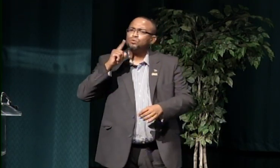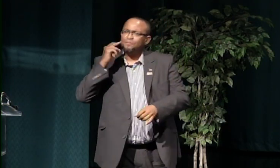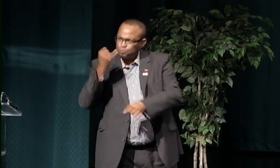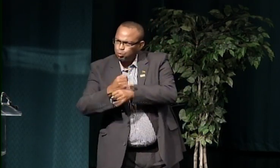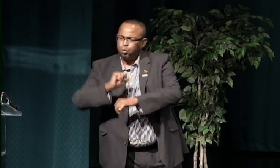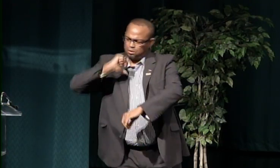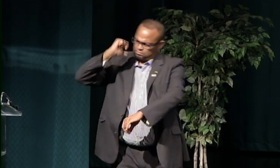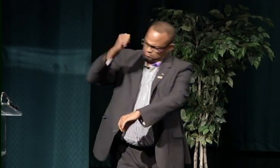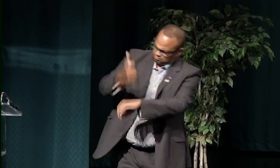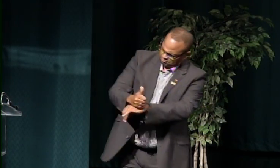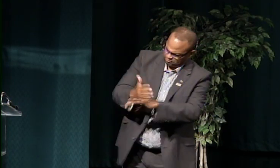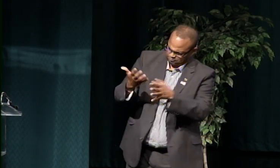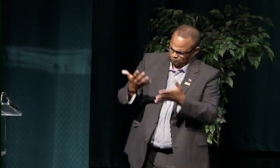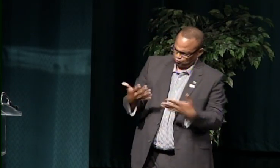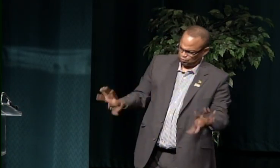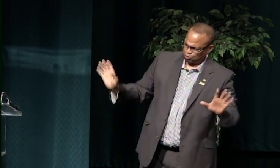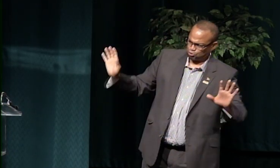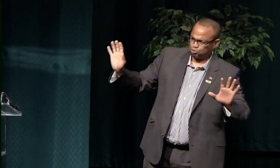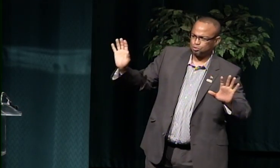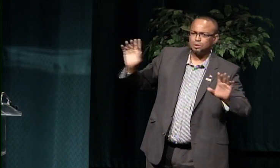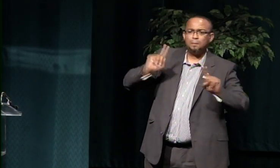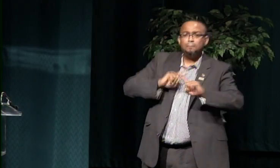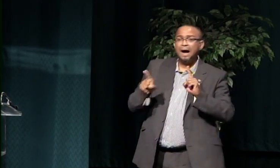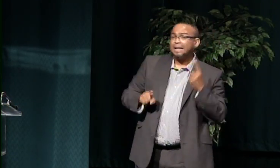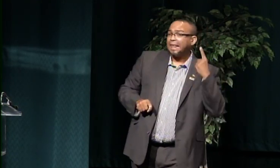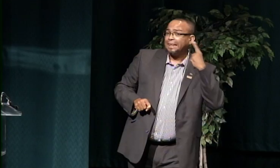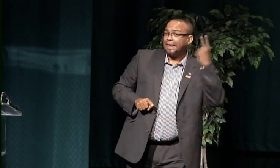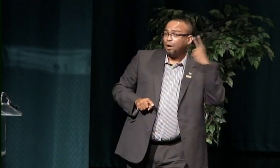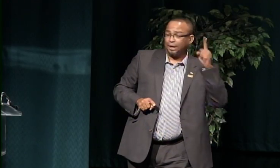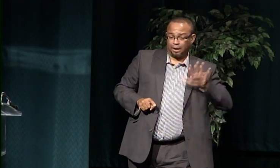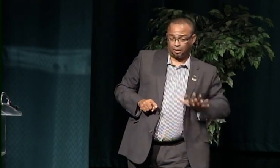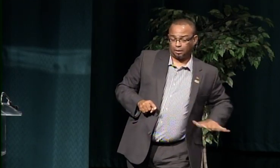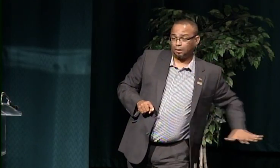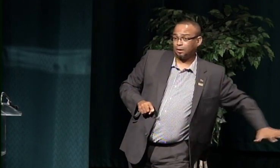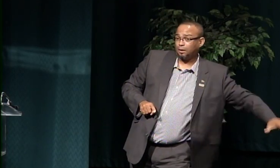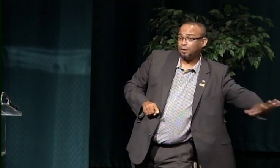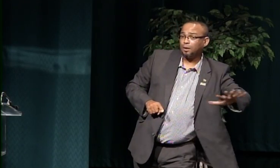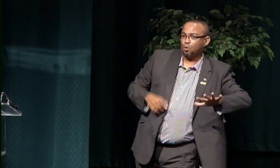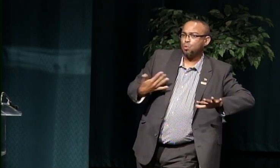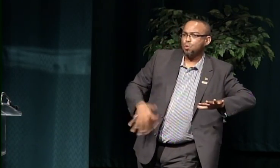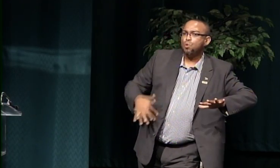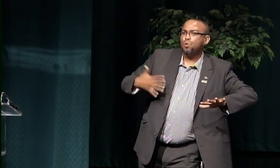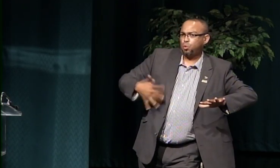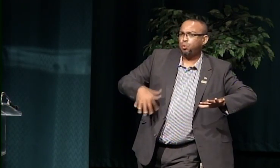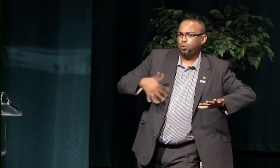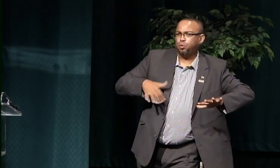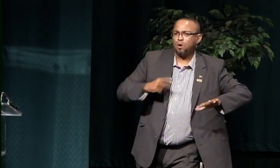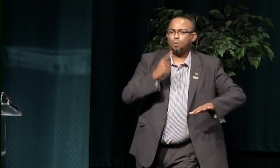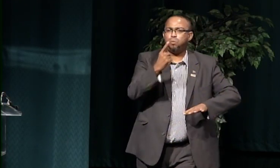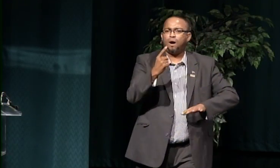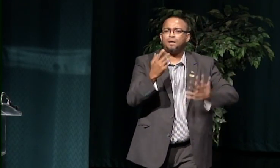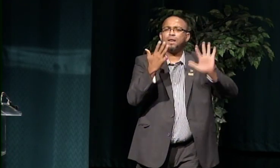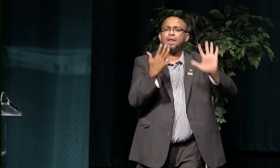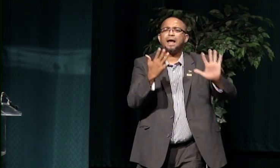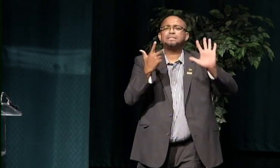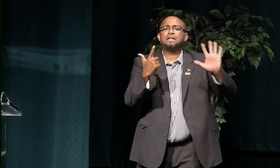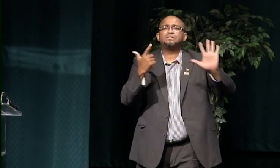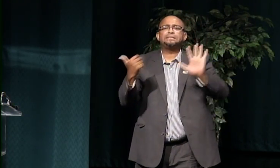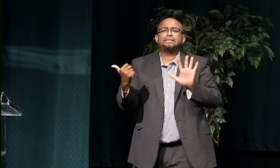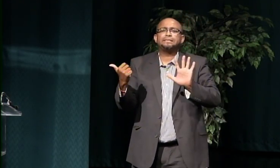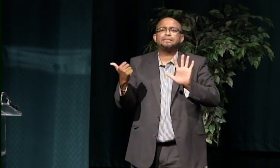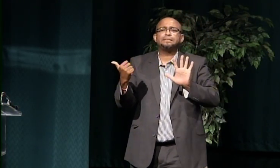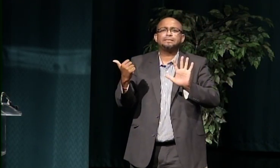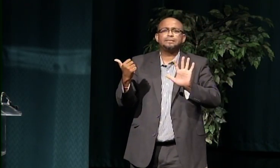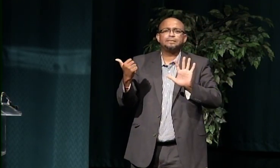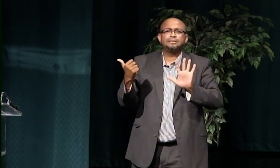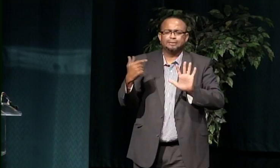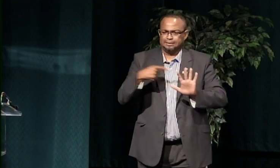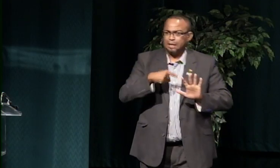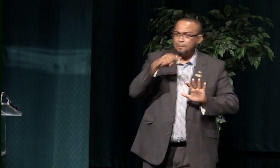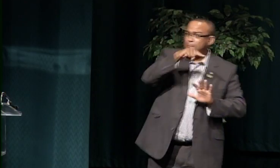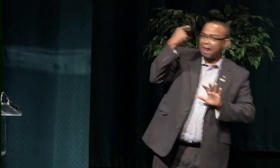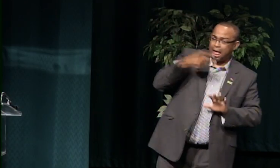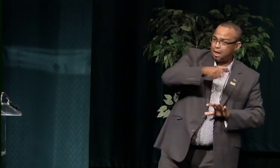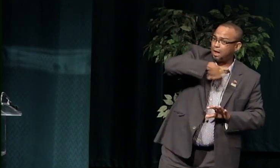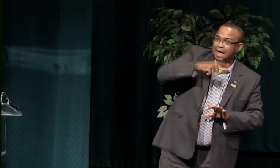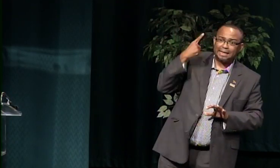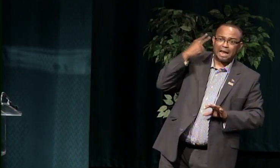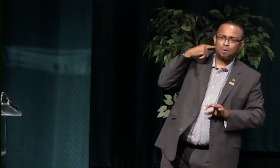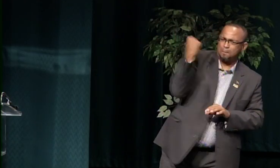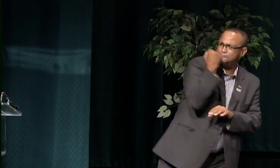So we had these schools established, but other schools